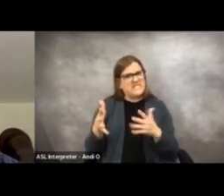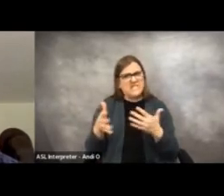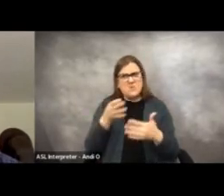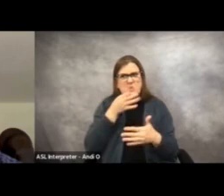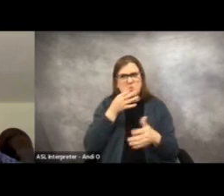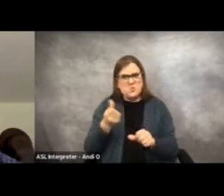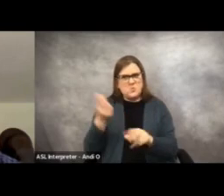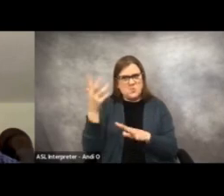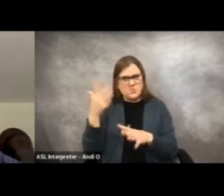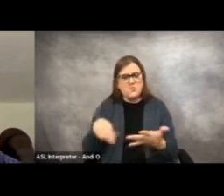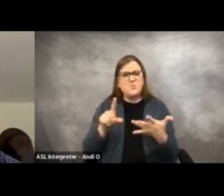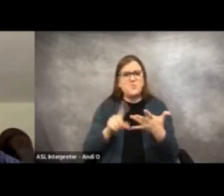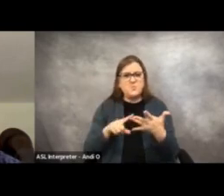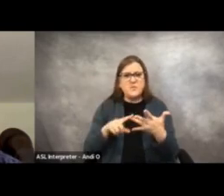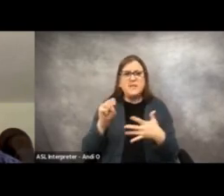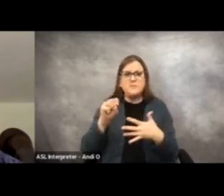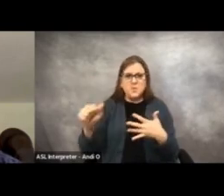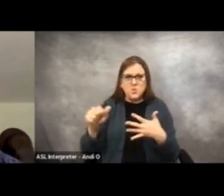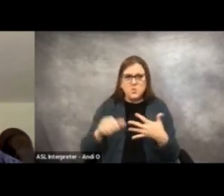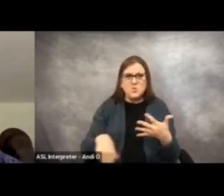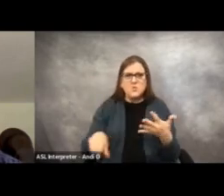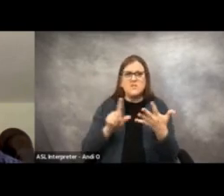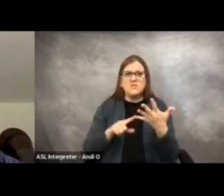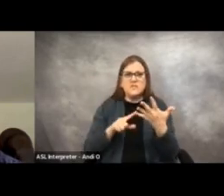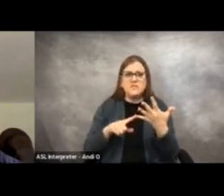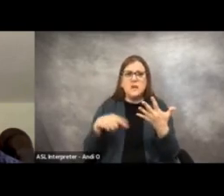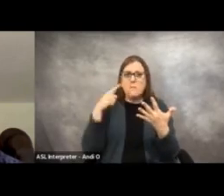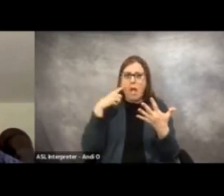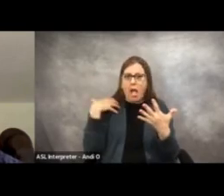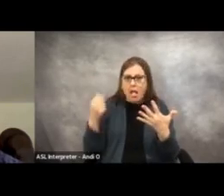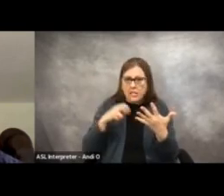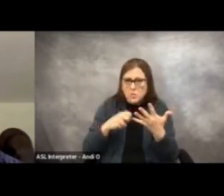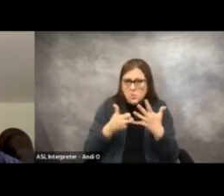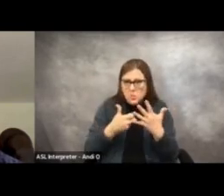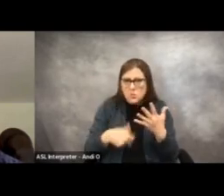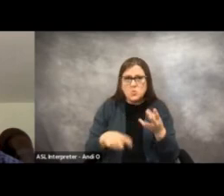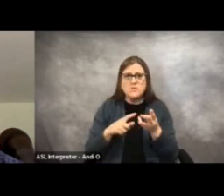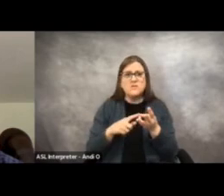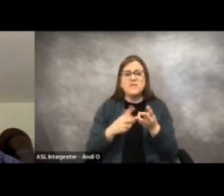substance misuse, mental health issues, including increased risk